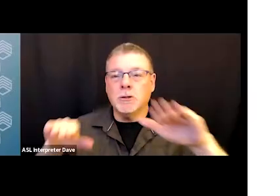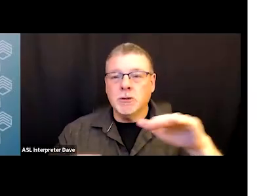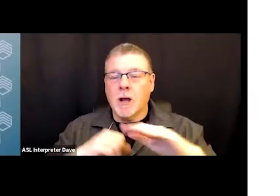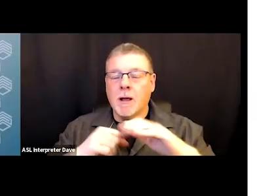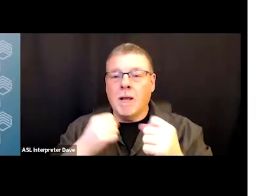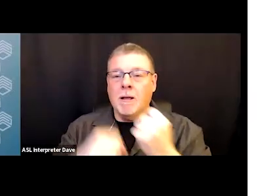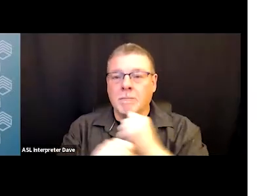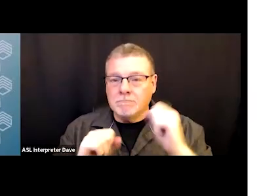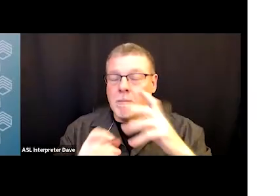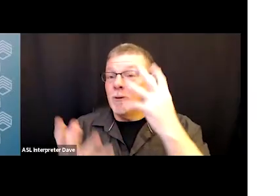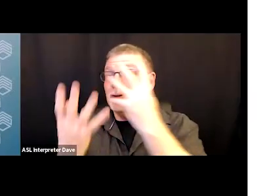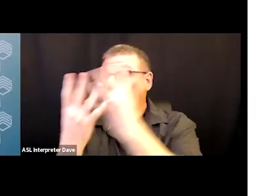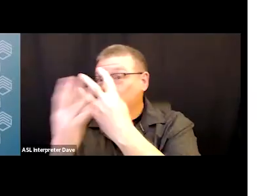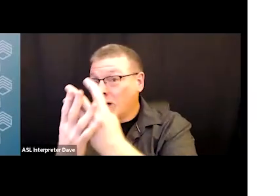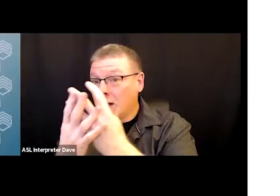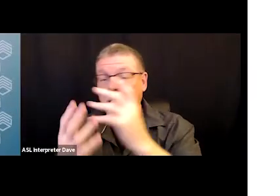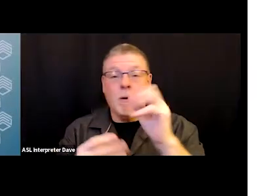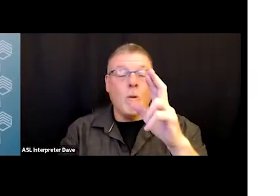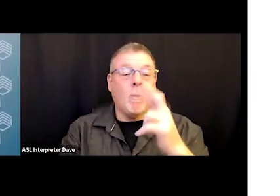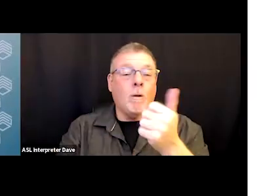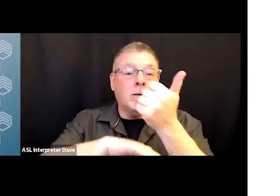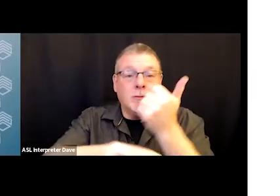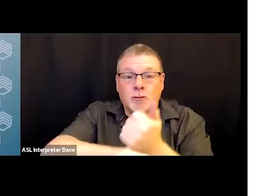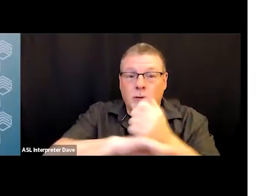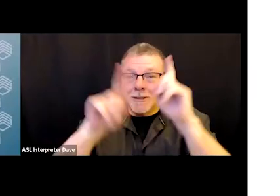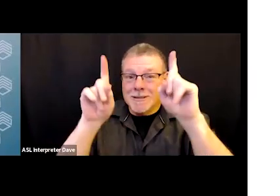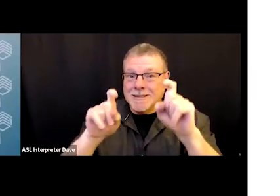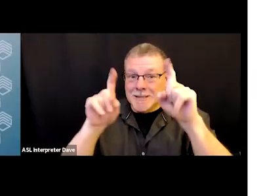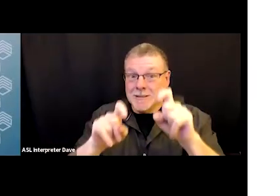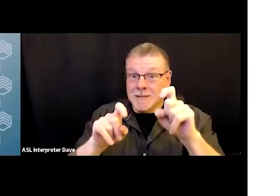or in jail or in a drug testing collection situation.